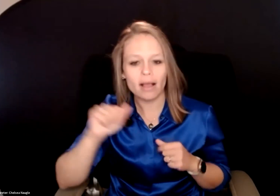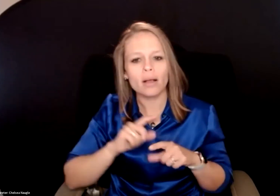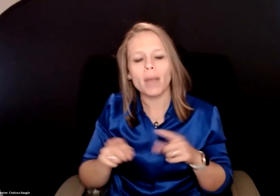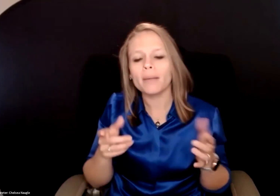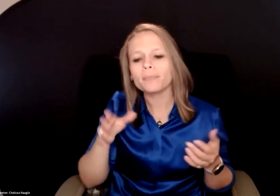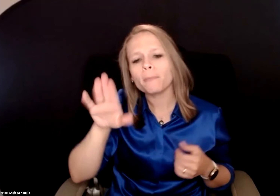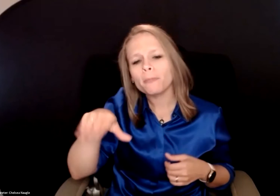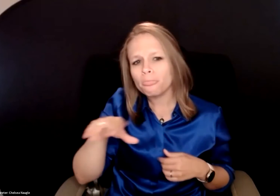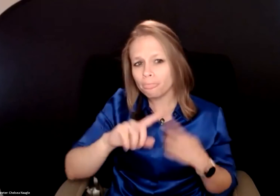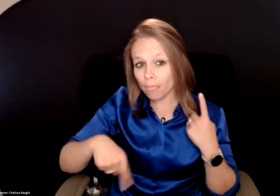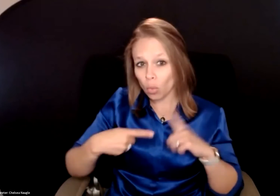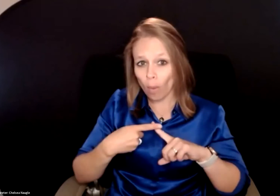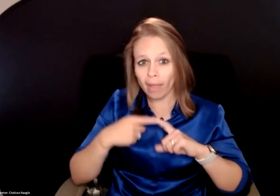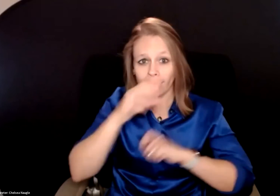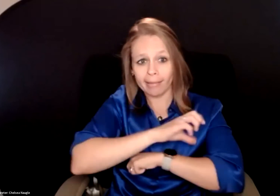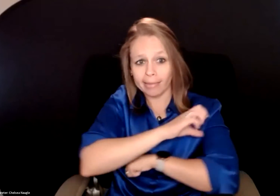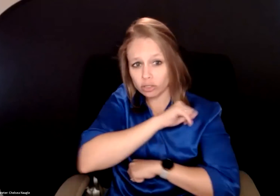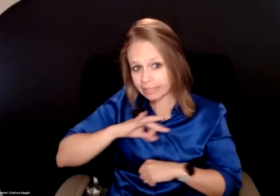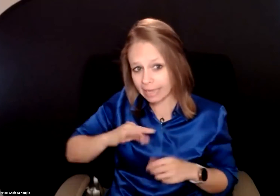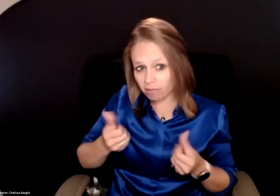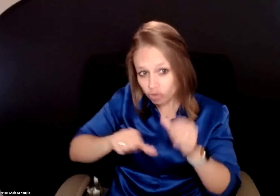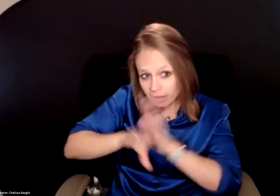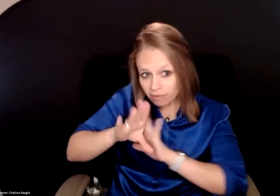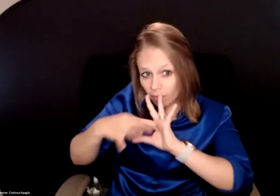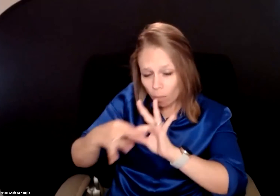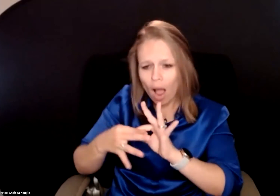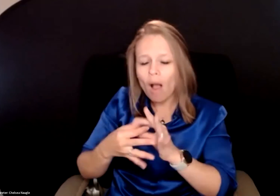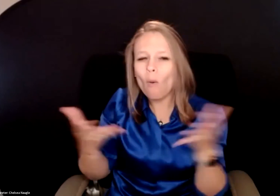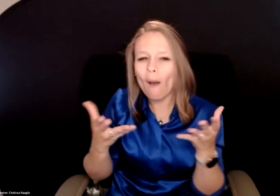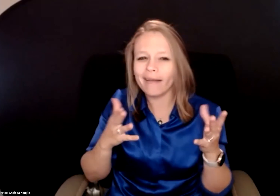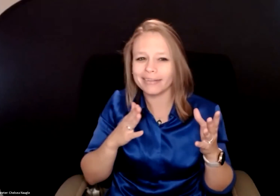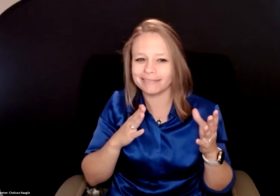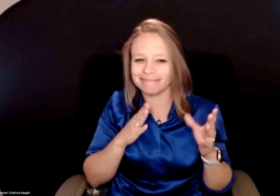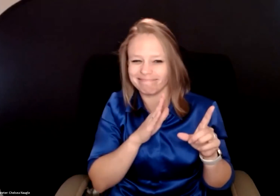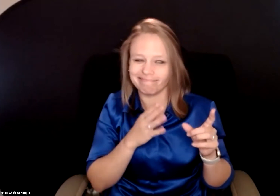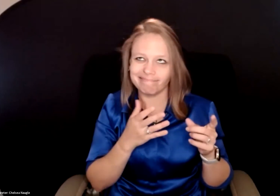when they are trying to build rapport and how that conversation works as well.